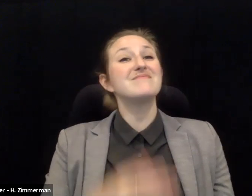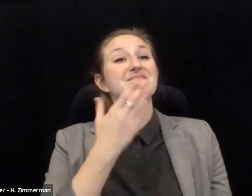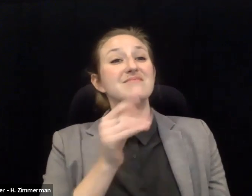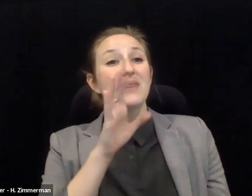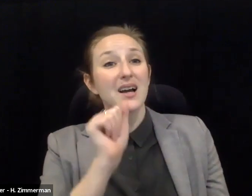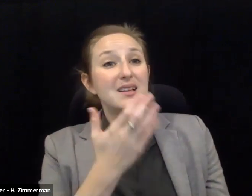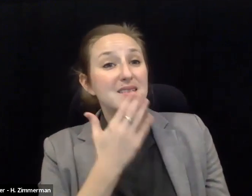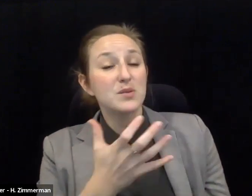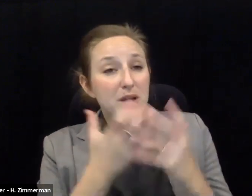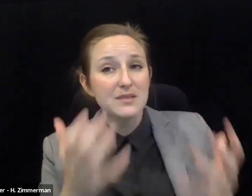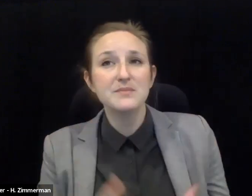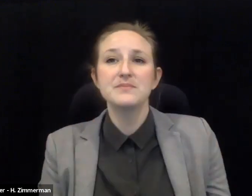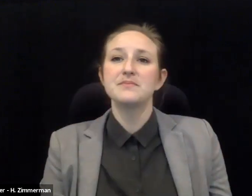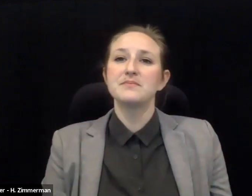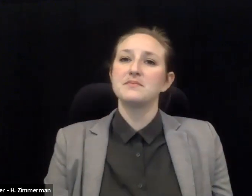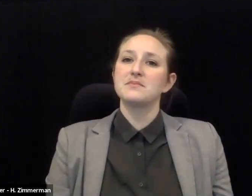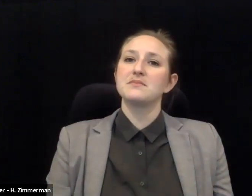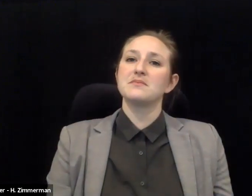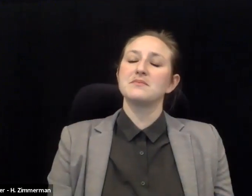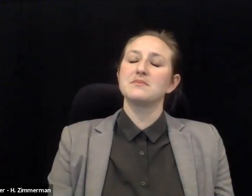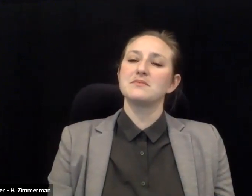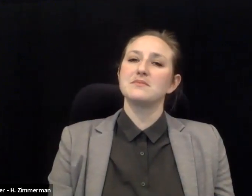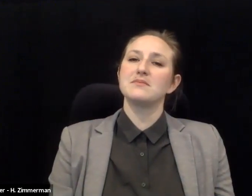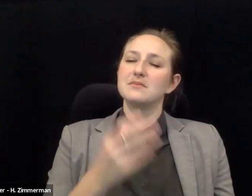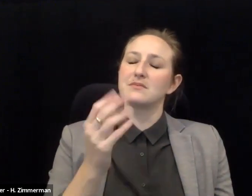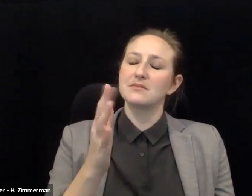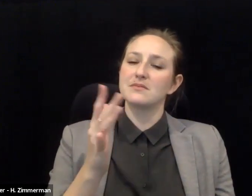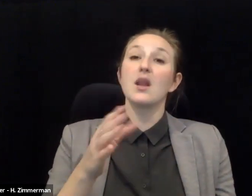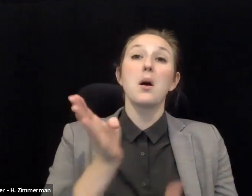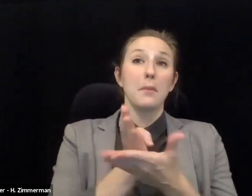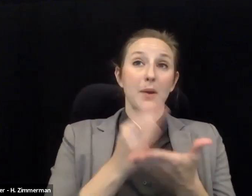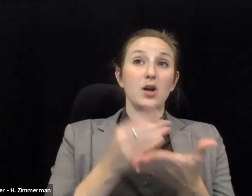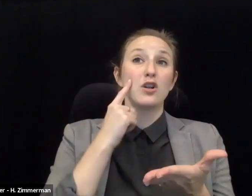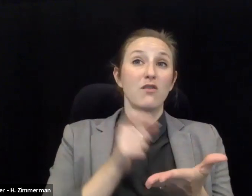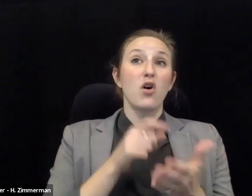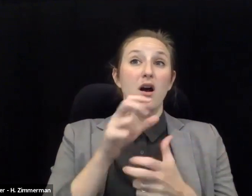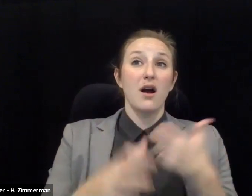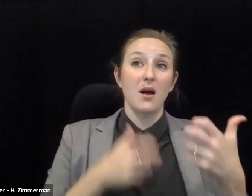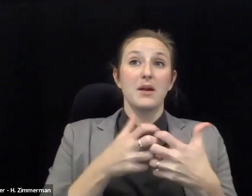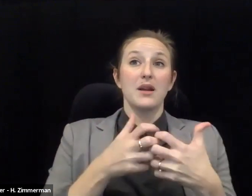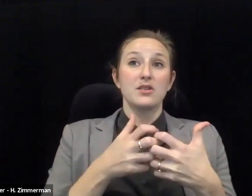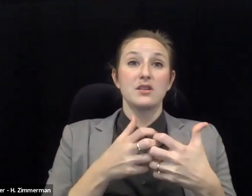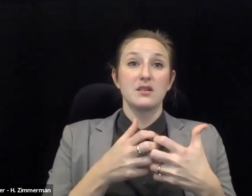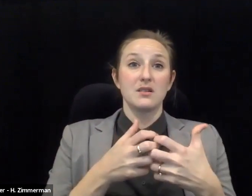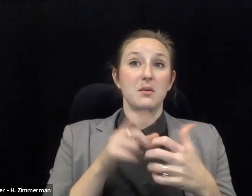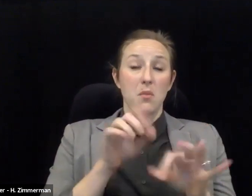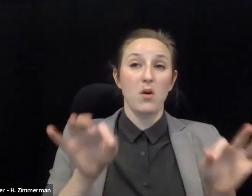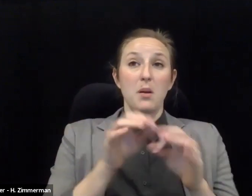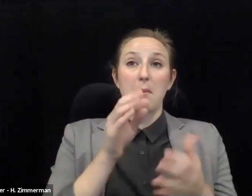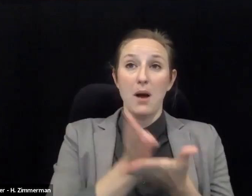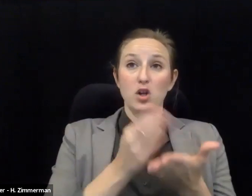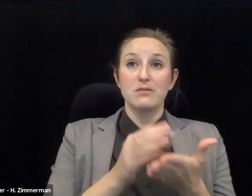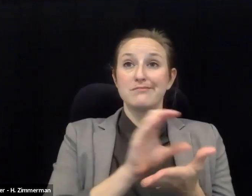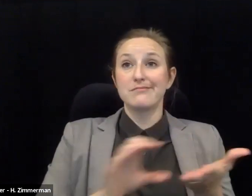much, and budget for accommodations. Cuz everybody, just cuz CART and interpreters, they do cost.